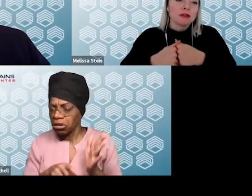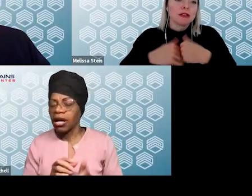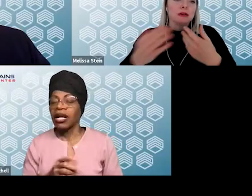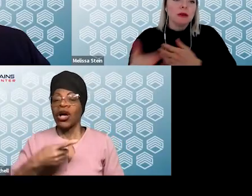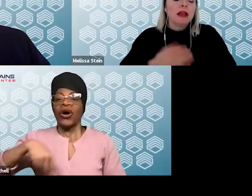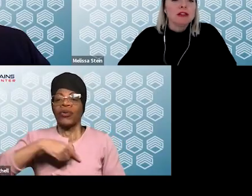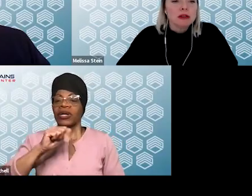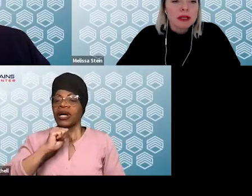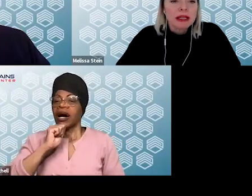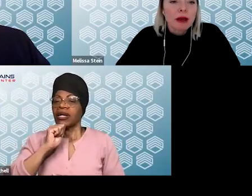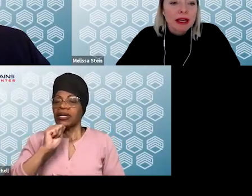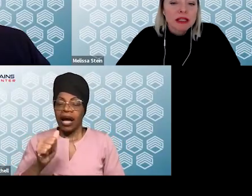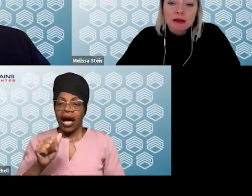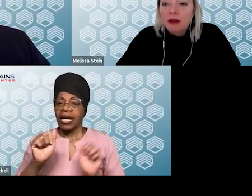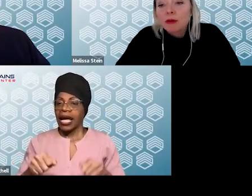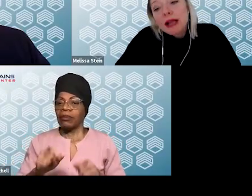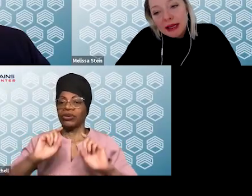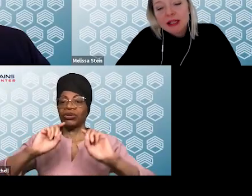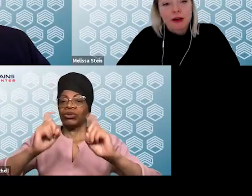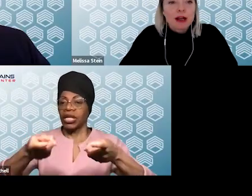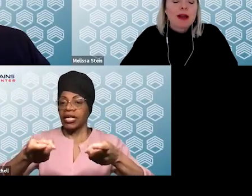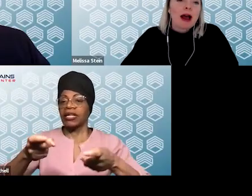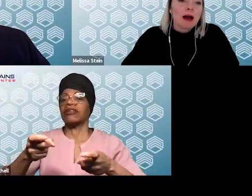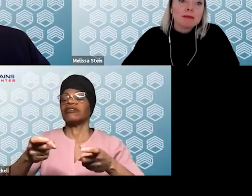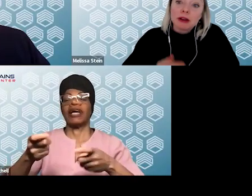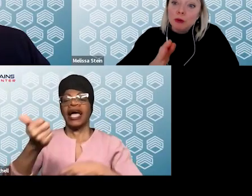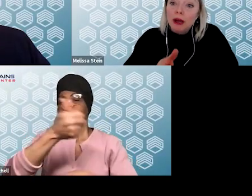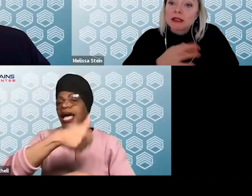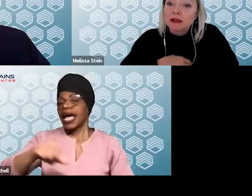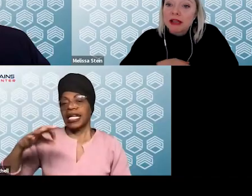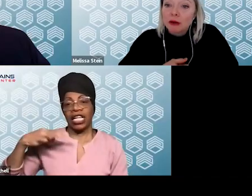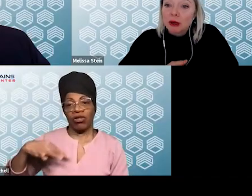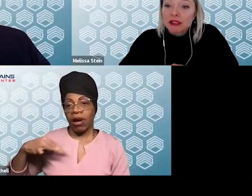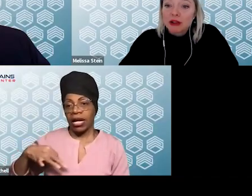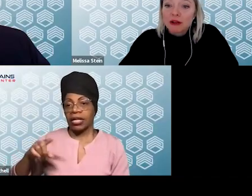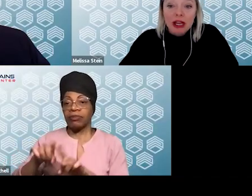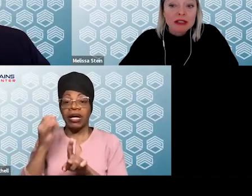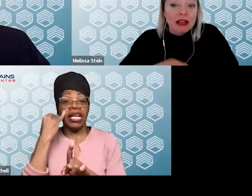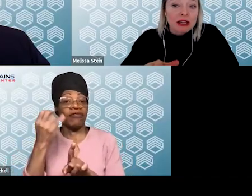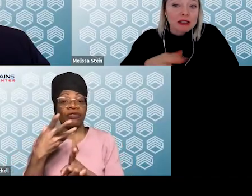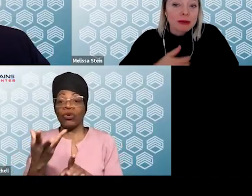to issue any credits through the GAINS Center. But if you want to download the certificate of attendance,